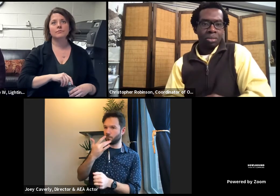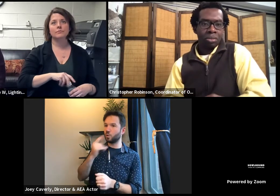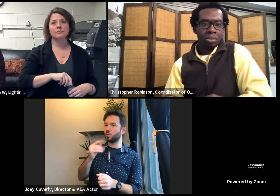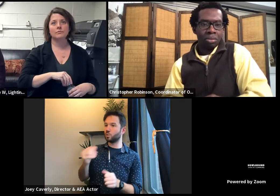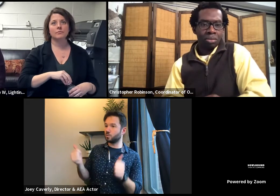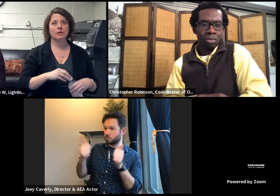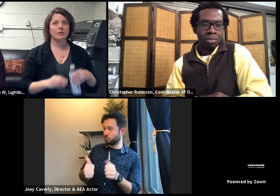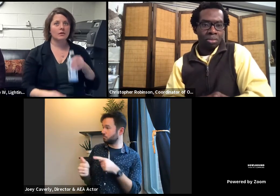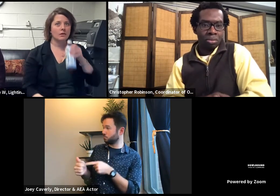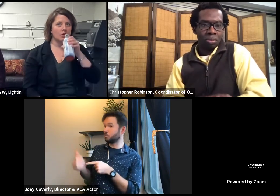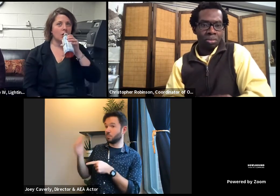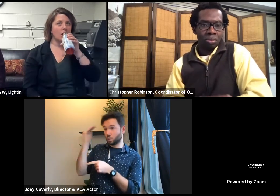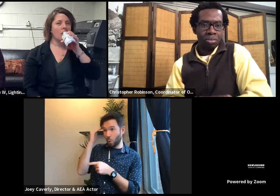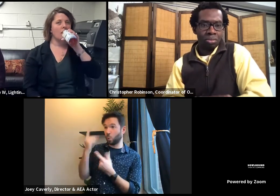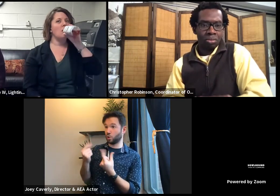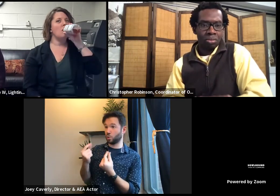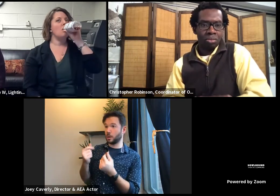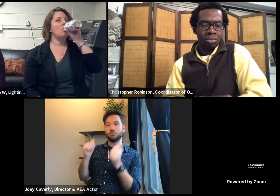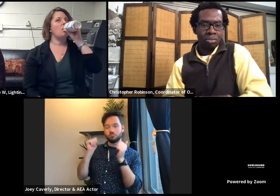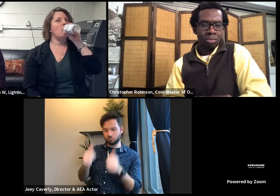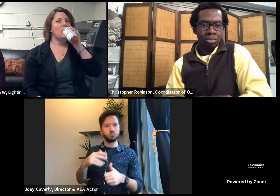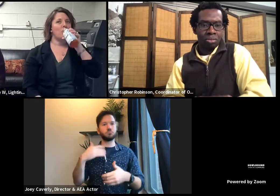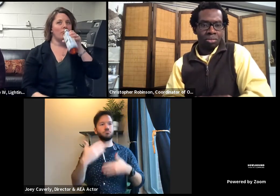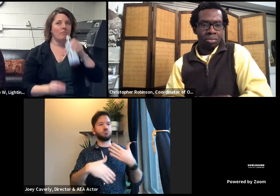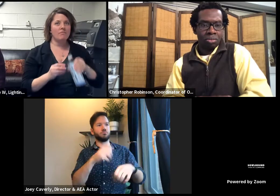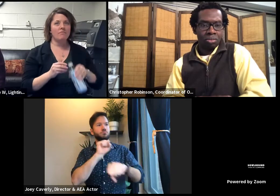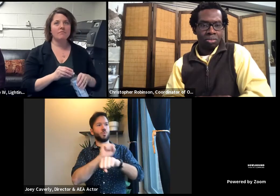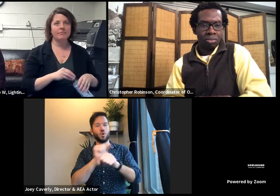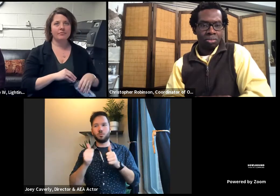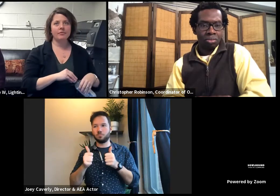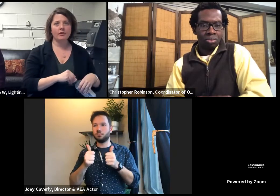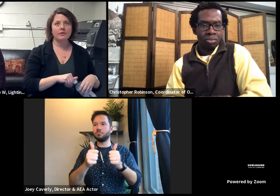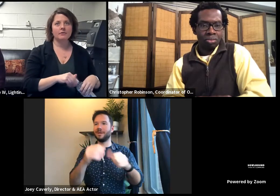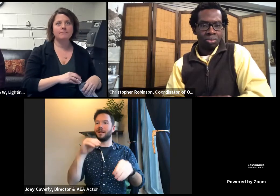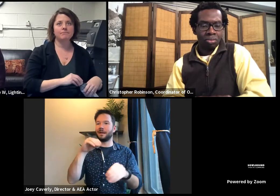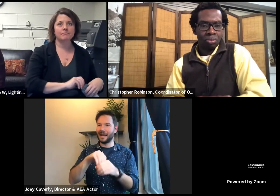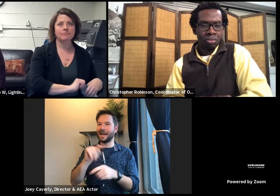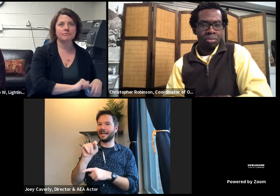to catch up and pick up on what's being talked about. If you have an interpreter that is ready to go,